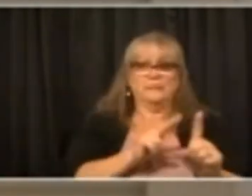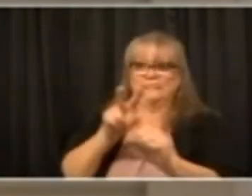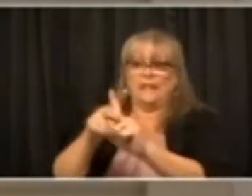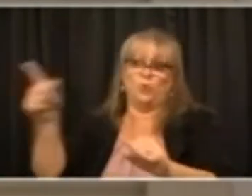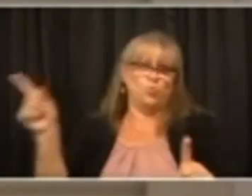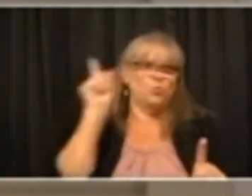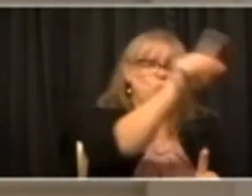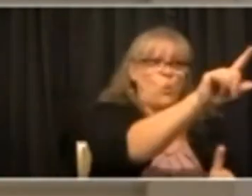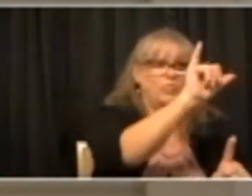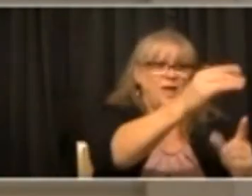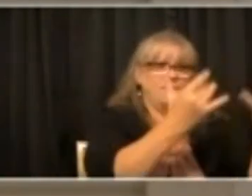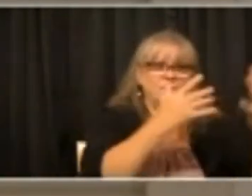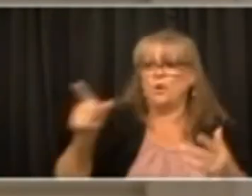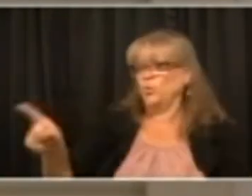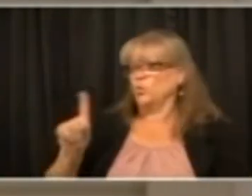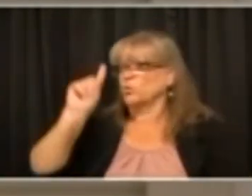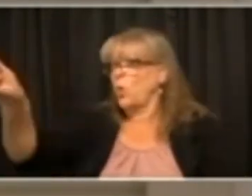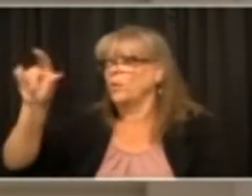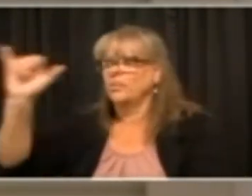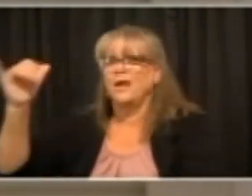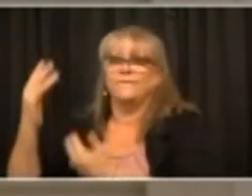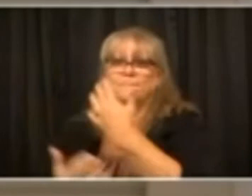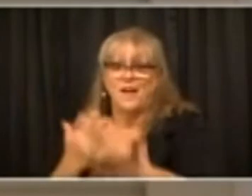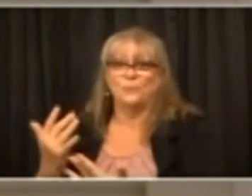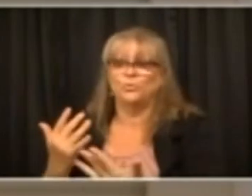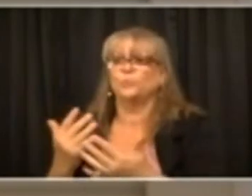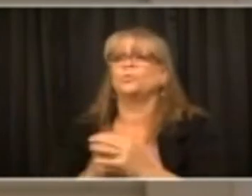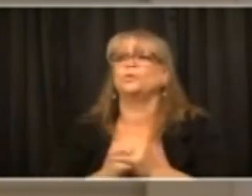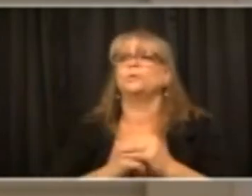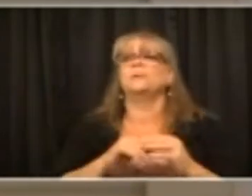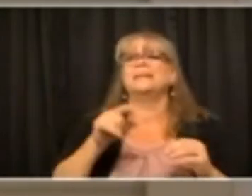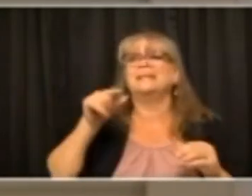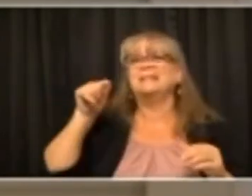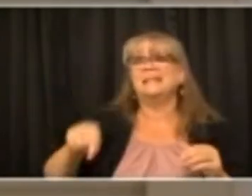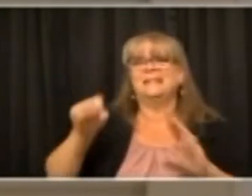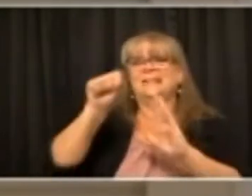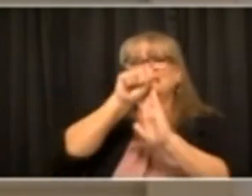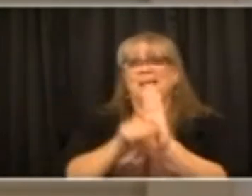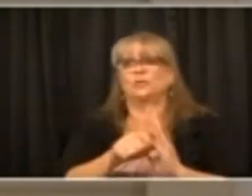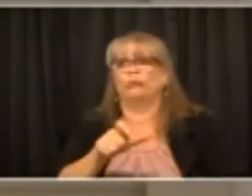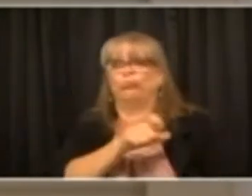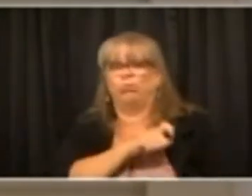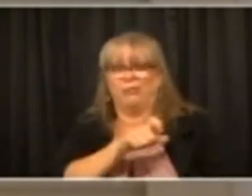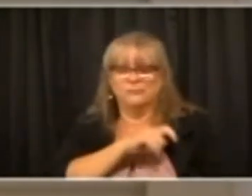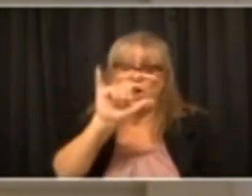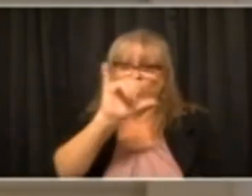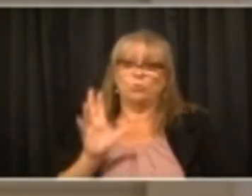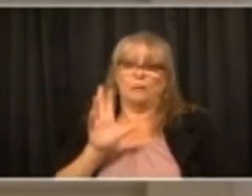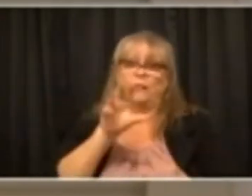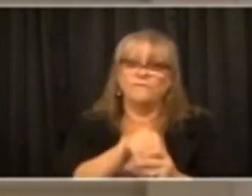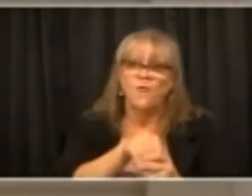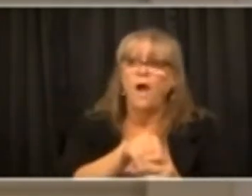is often involved in most fires with regards to assisting local law enforcement and helping to evacuate